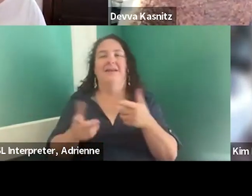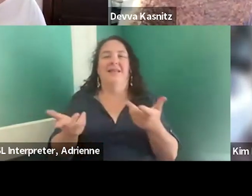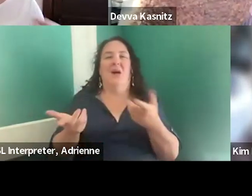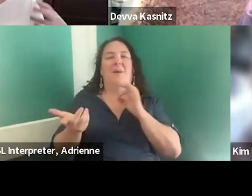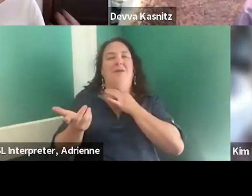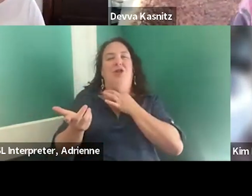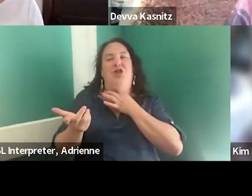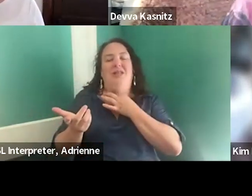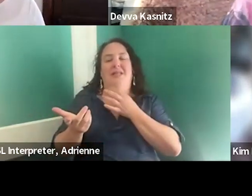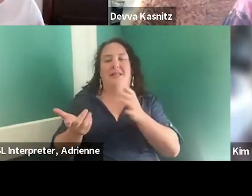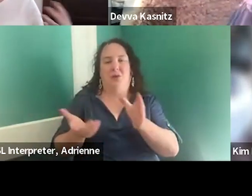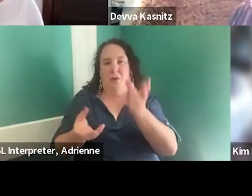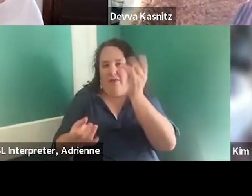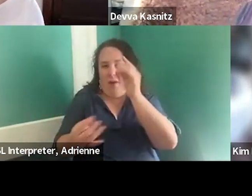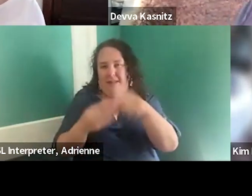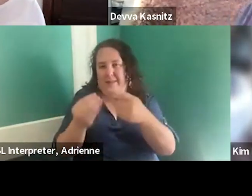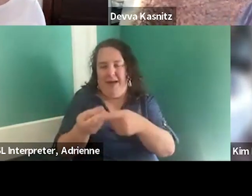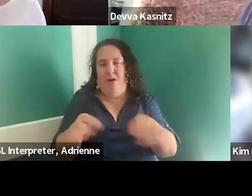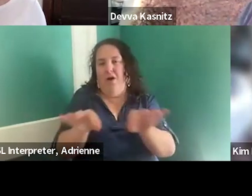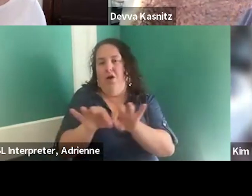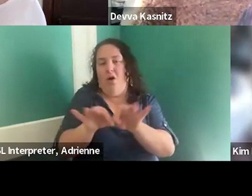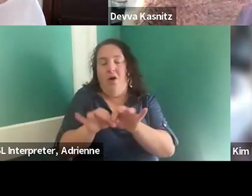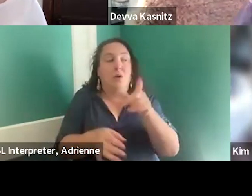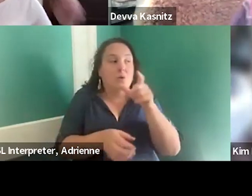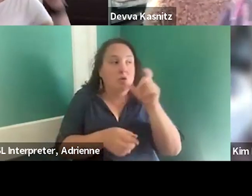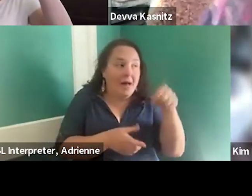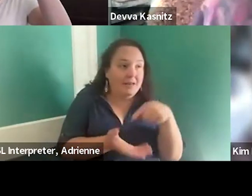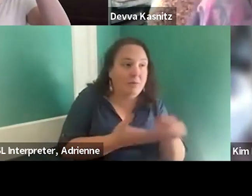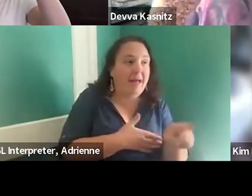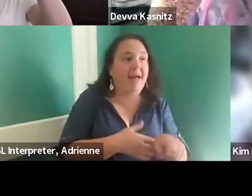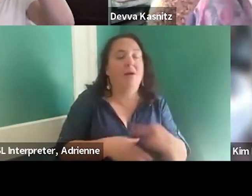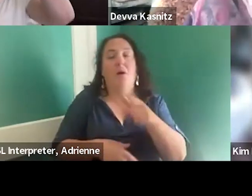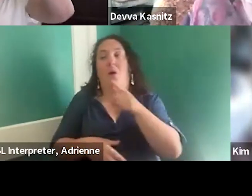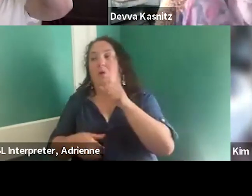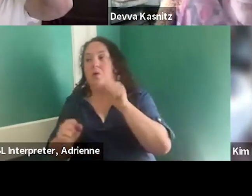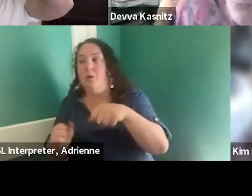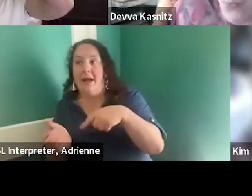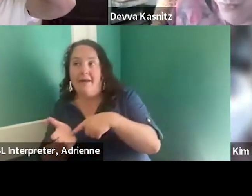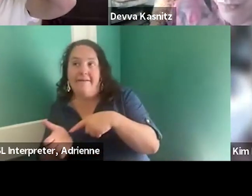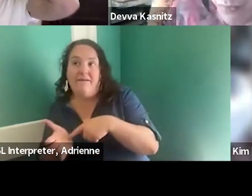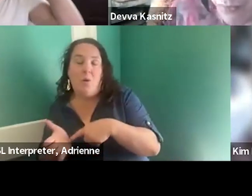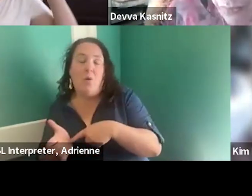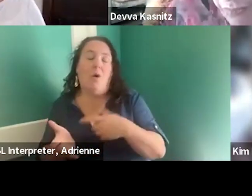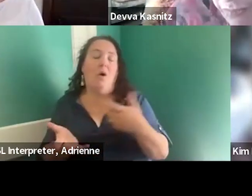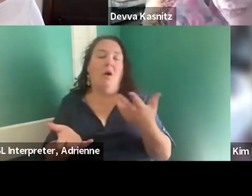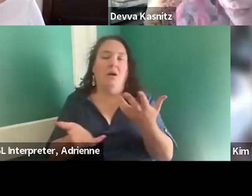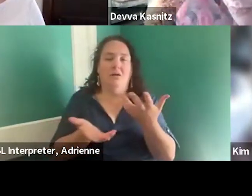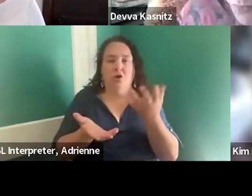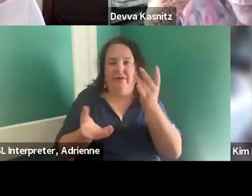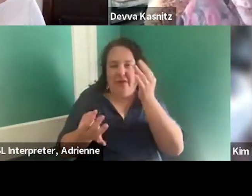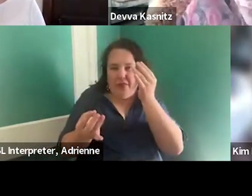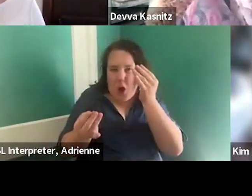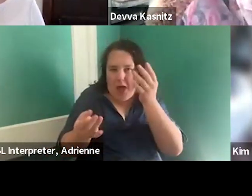and who pays for it, who can afford it comes up, any thoughts you'd like to share with the audience?